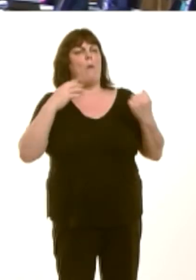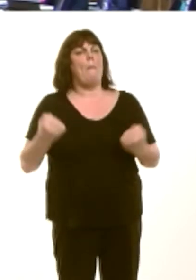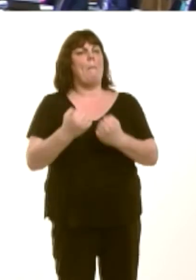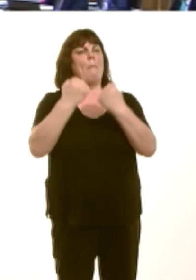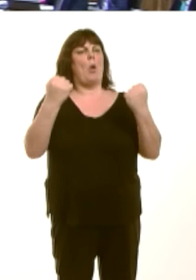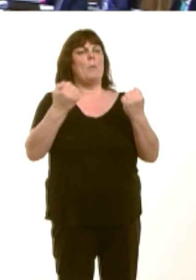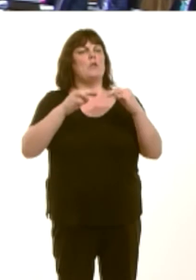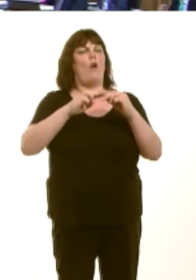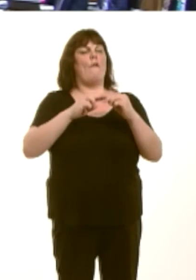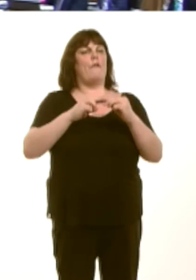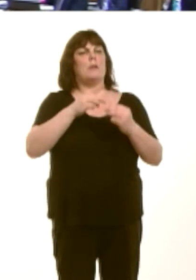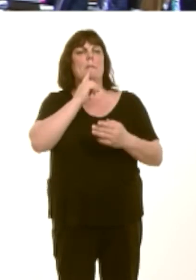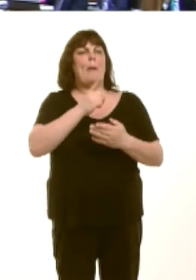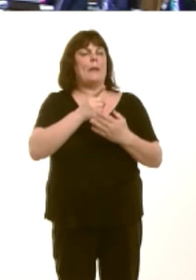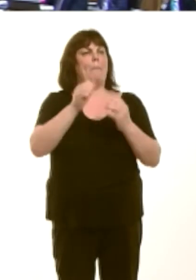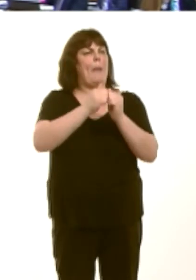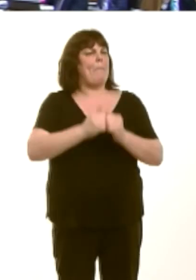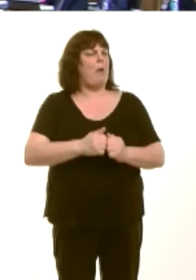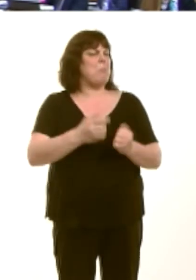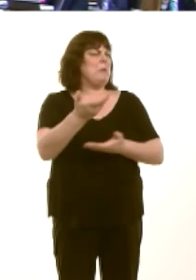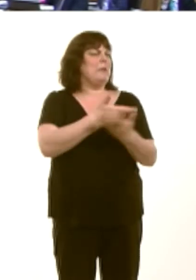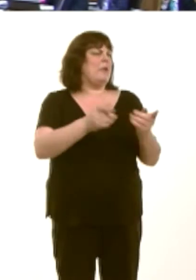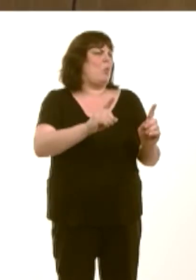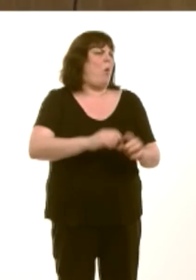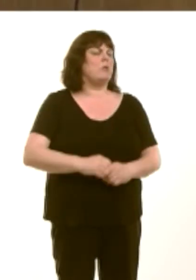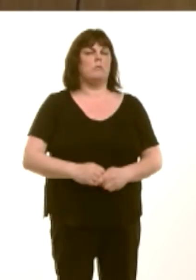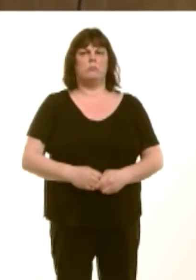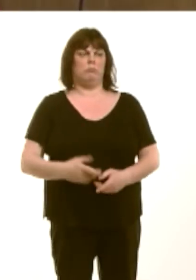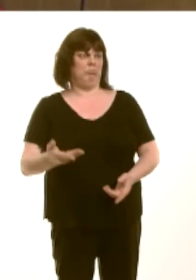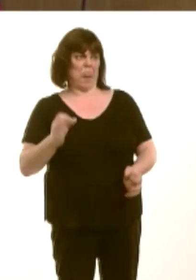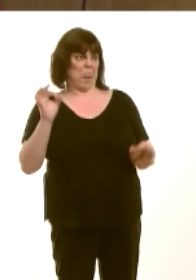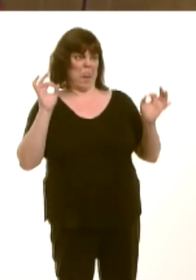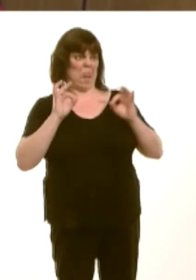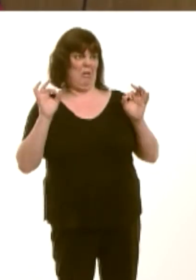OAQ(4)2158(FM) Carwyn Jones: The answer is ënoneí, and neither has anybody else either, I donít believe.